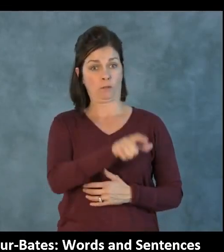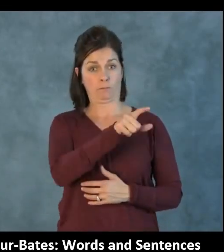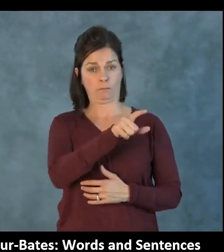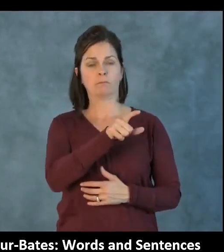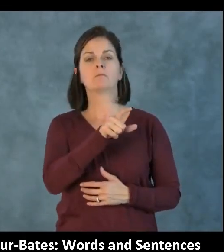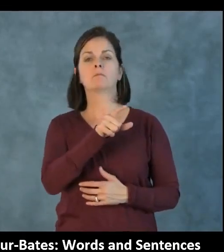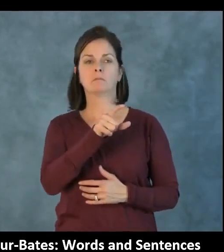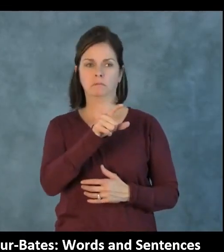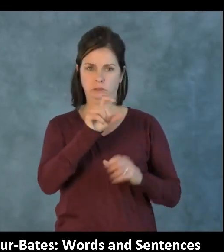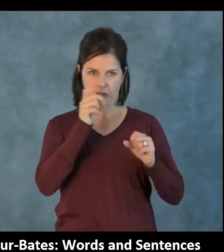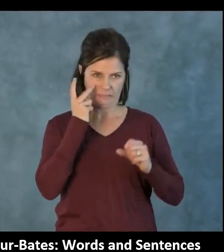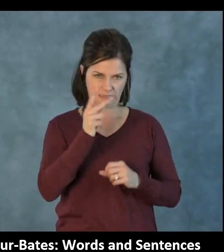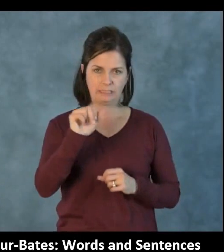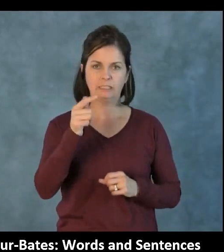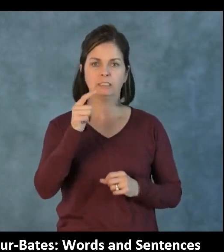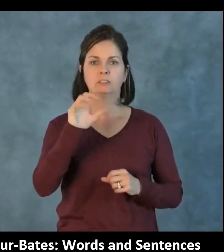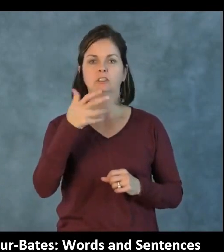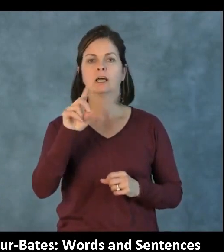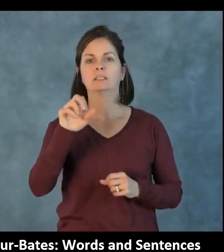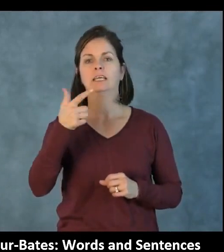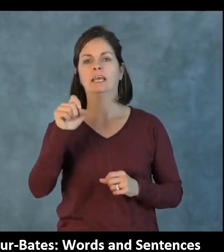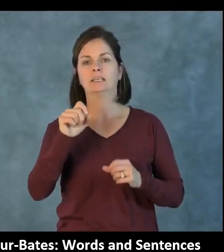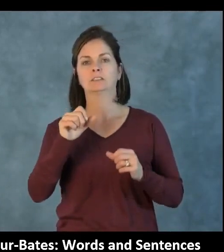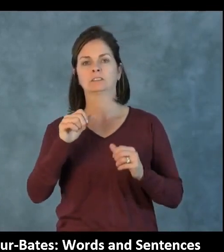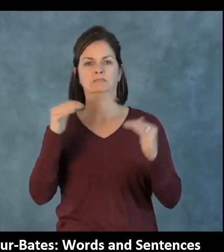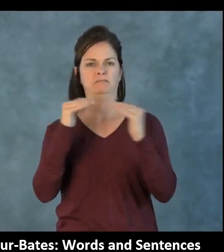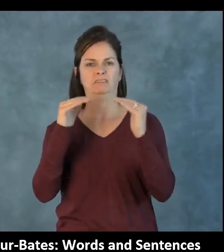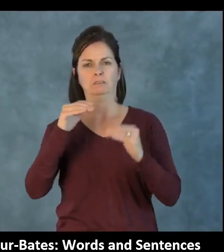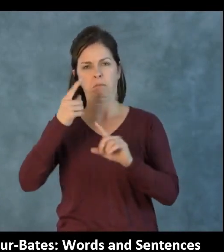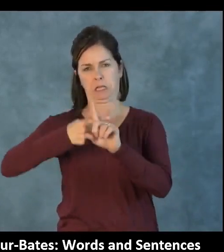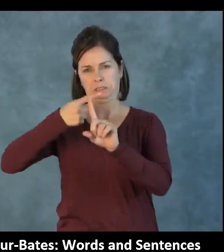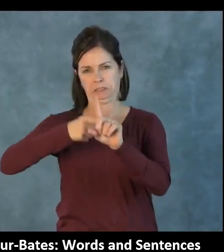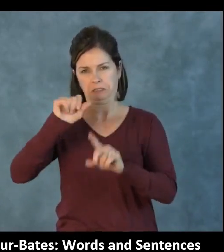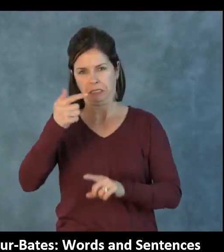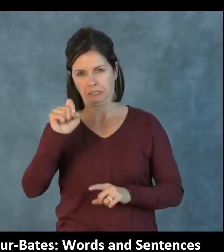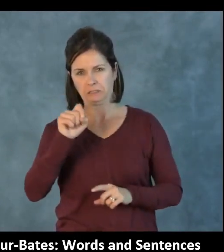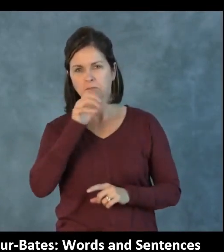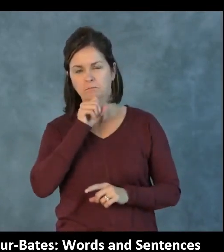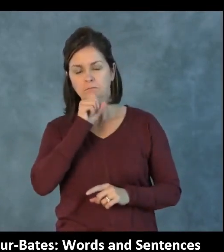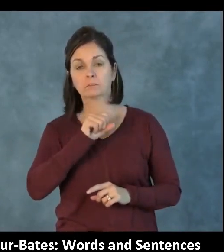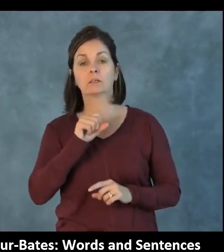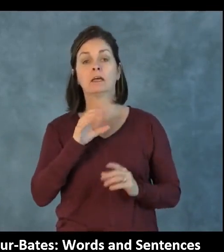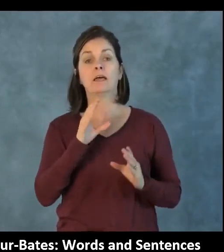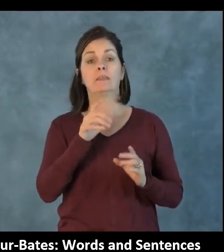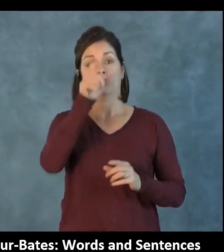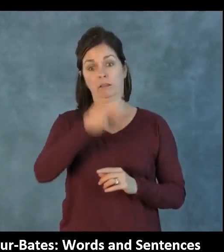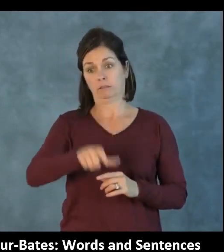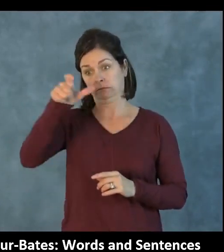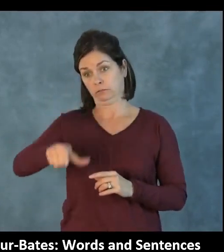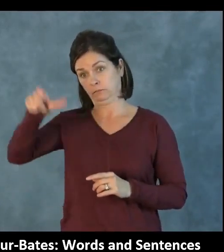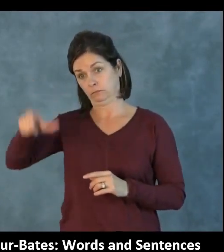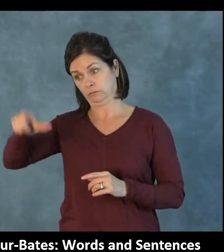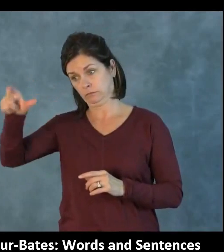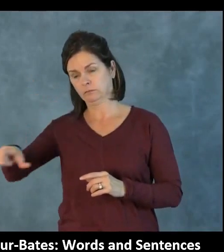in months, and then each of the subsequent columns show the different grammatical endings